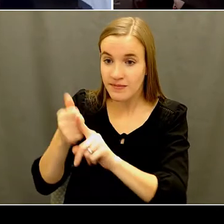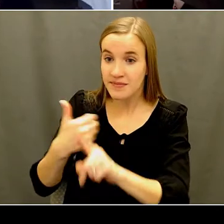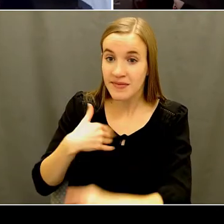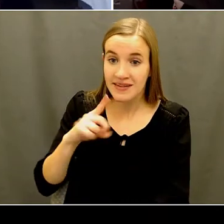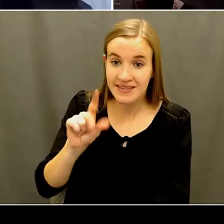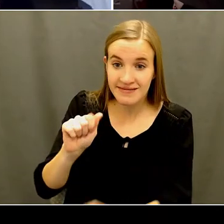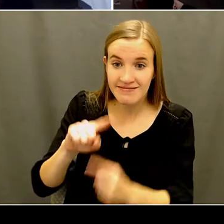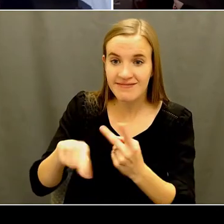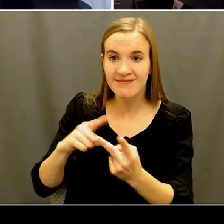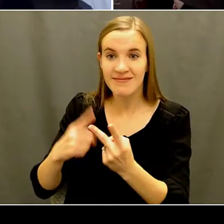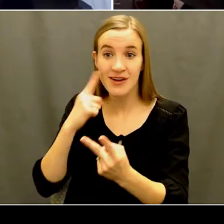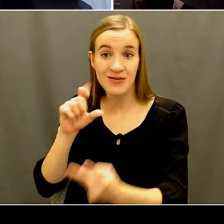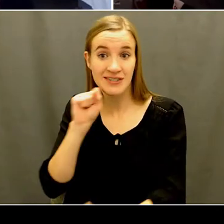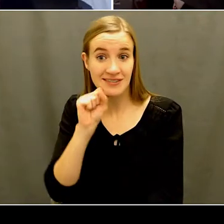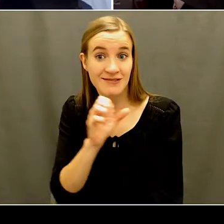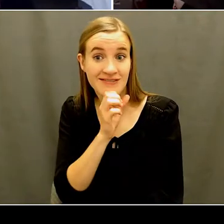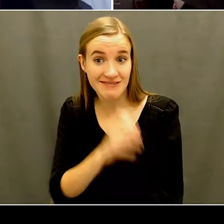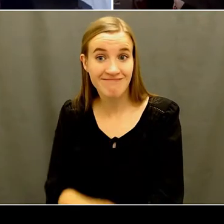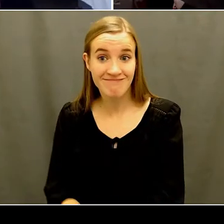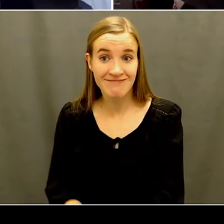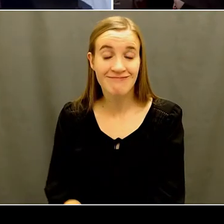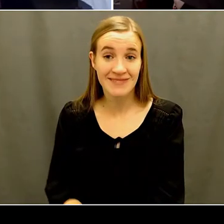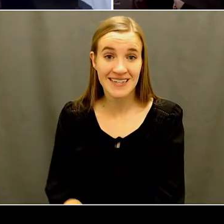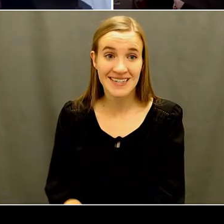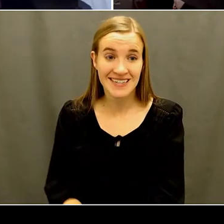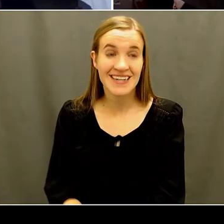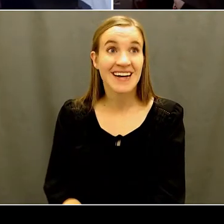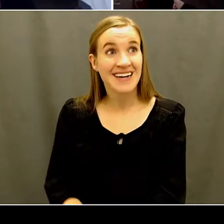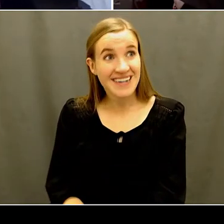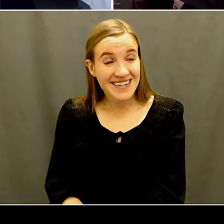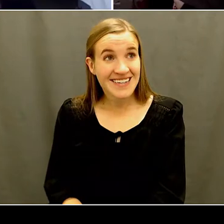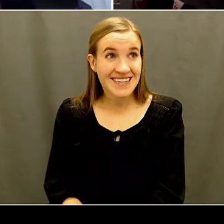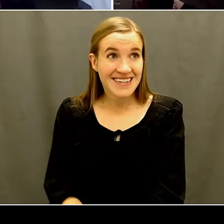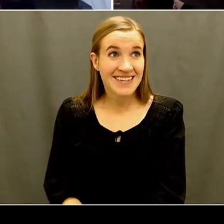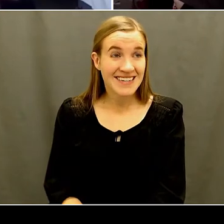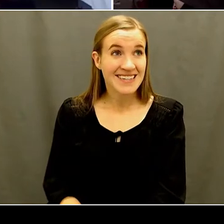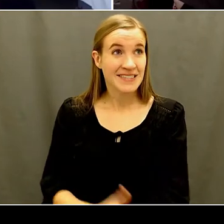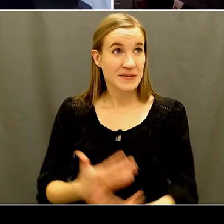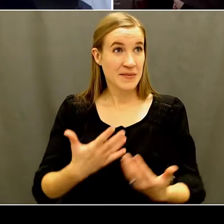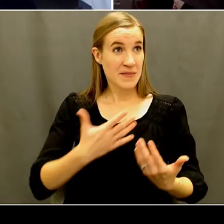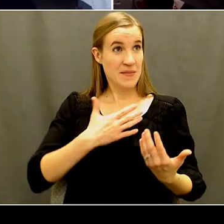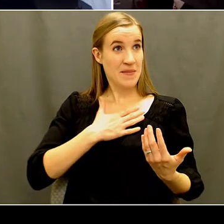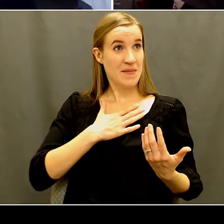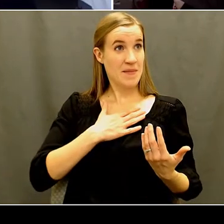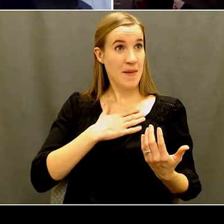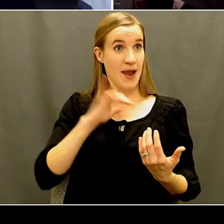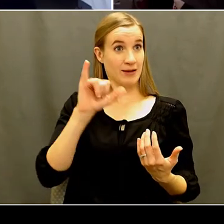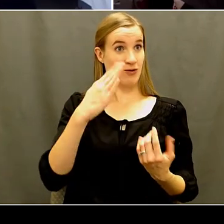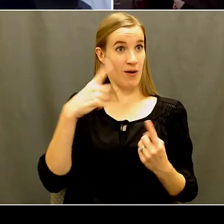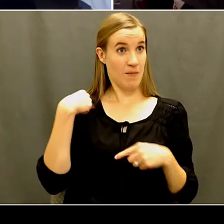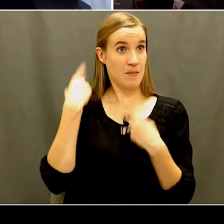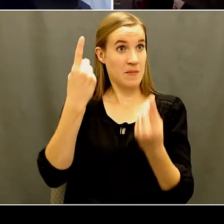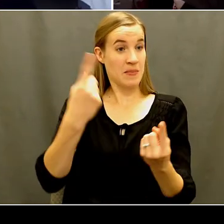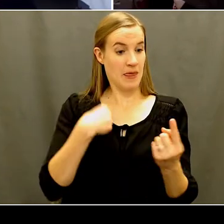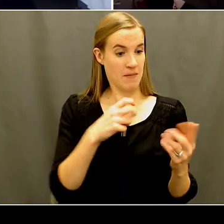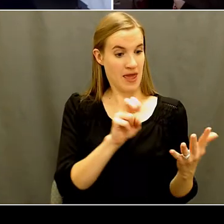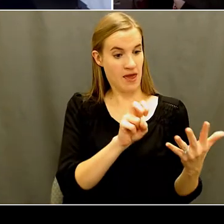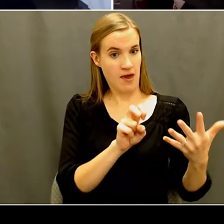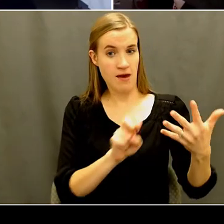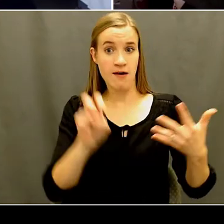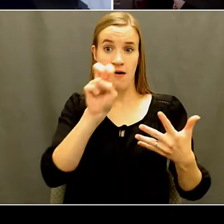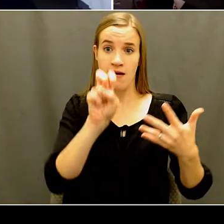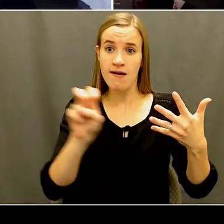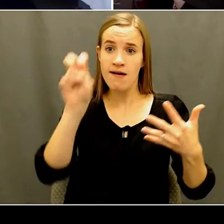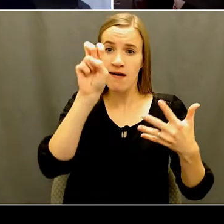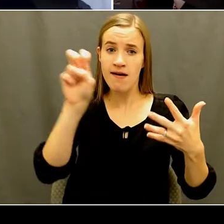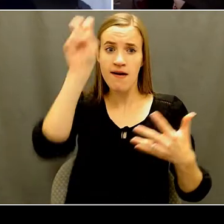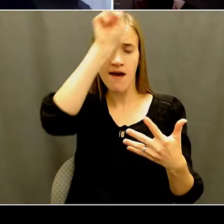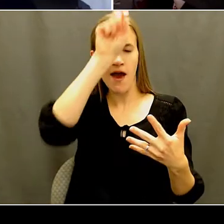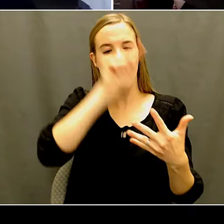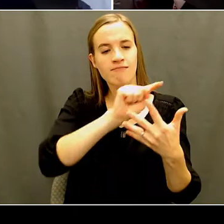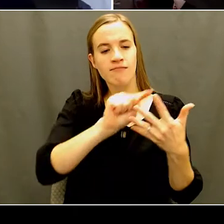opportunities when they present themselves and and not um, not having